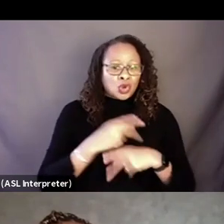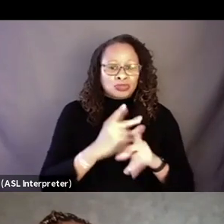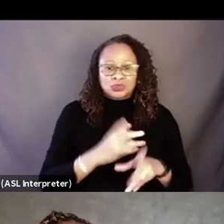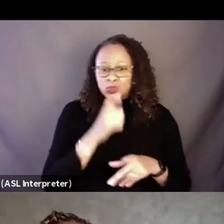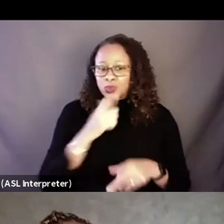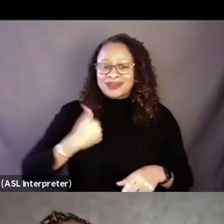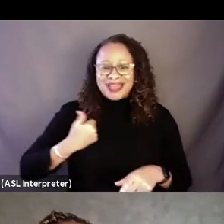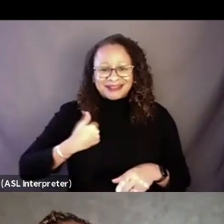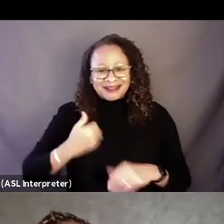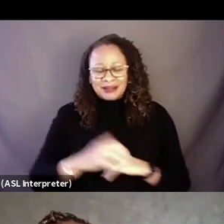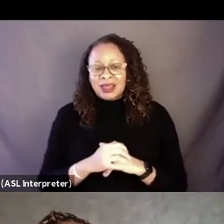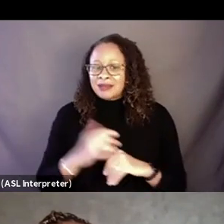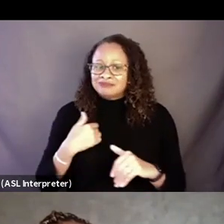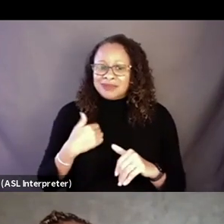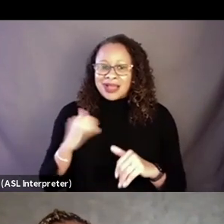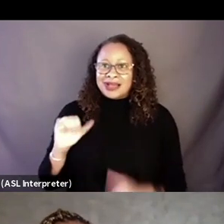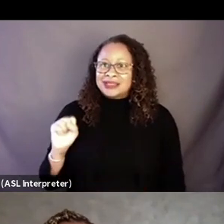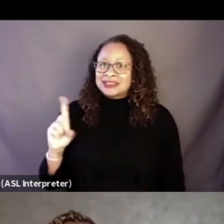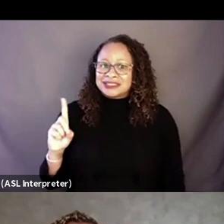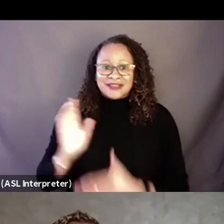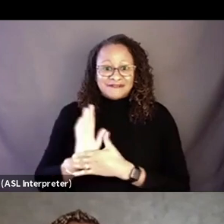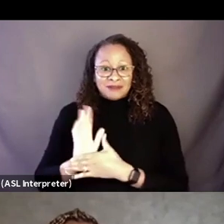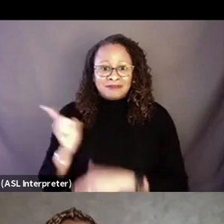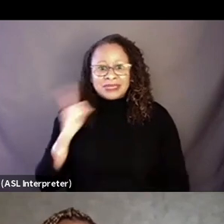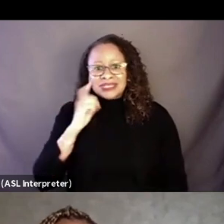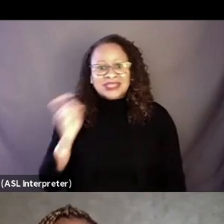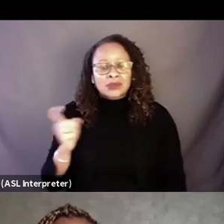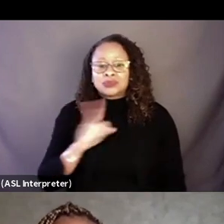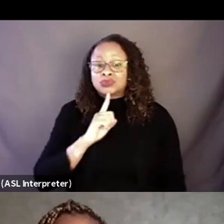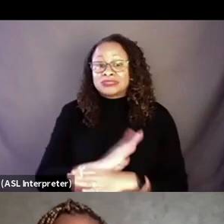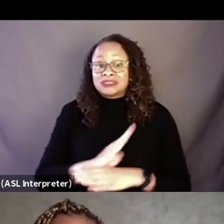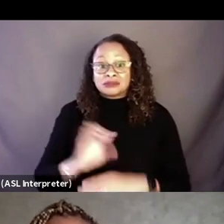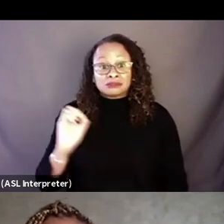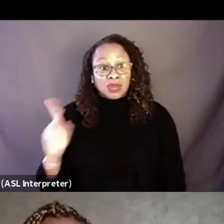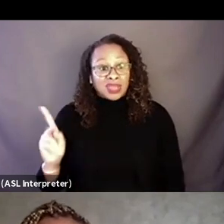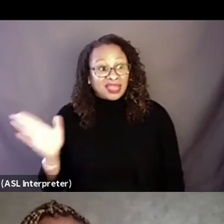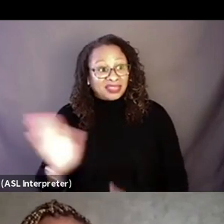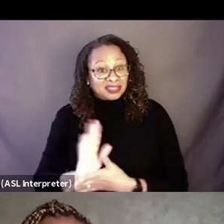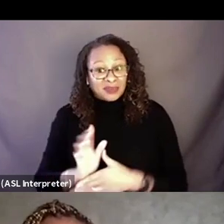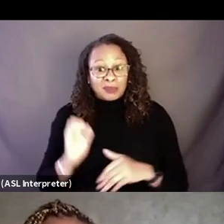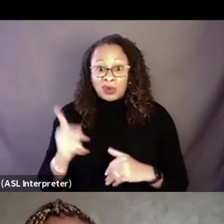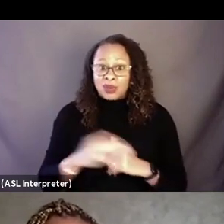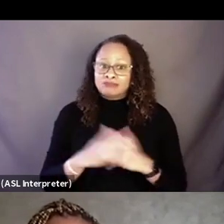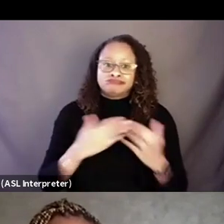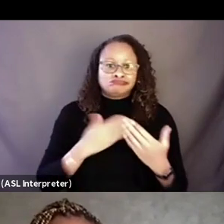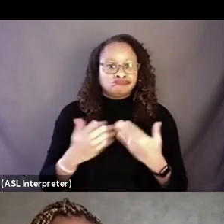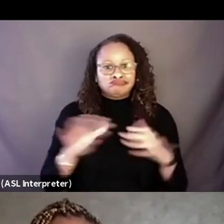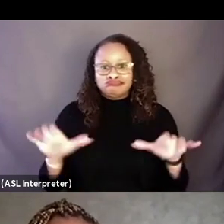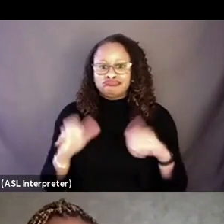EyeSteelFilm 'cause they literally were like, okay this film, okay, whatever we are doing, let's do it.